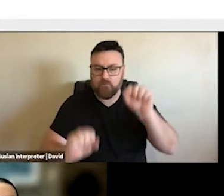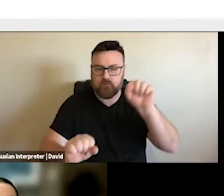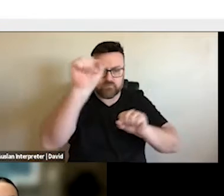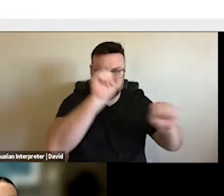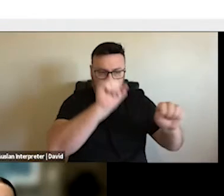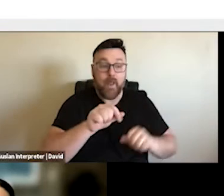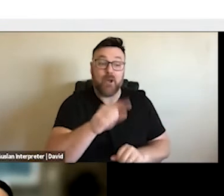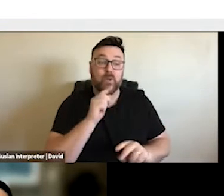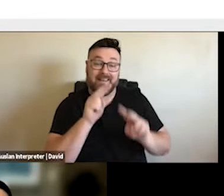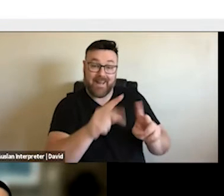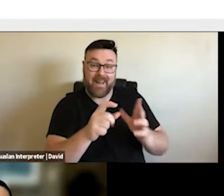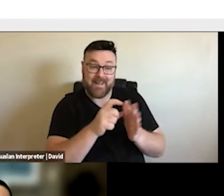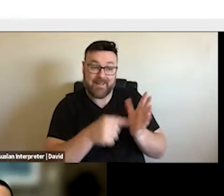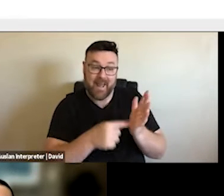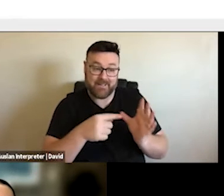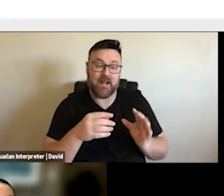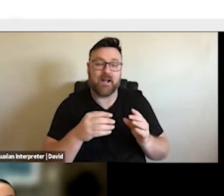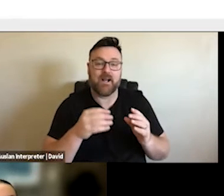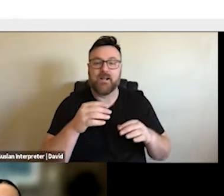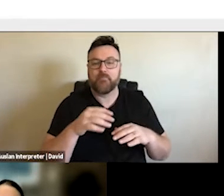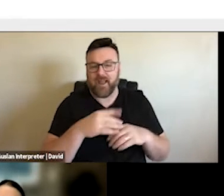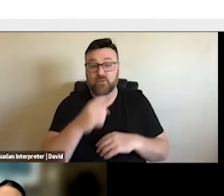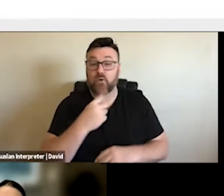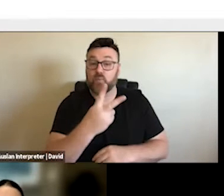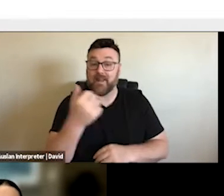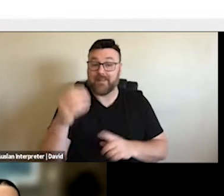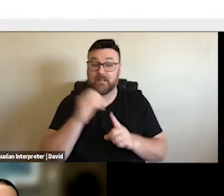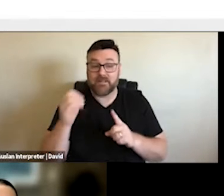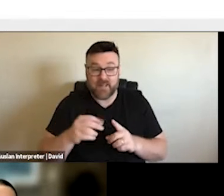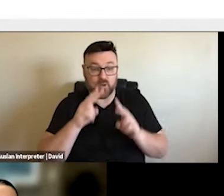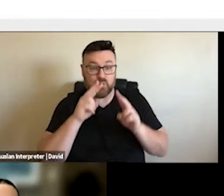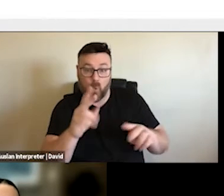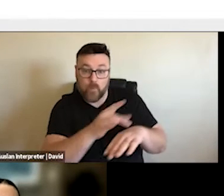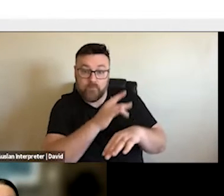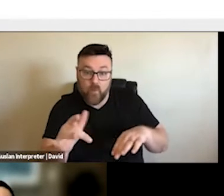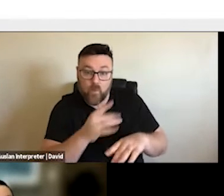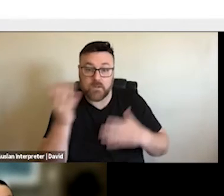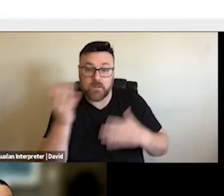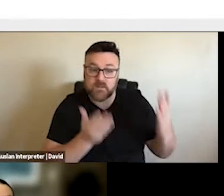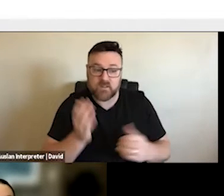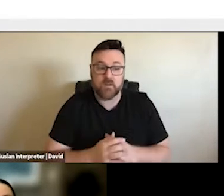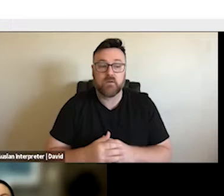26% saw a performance, 23% visited a museum.